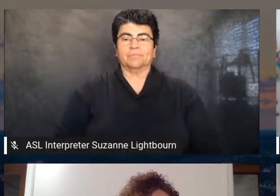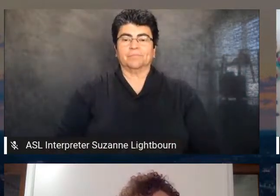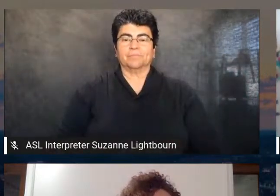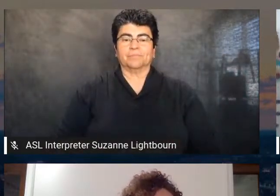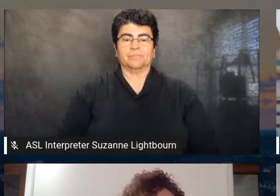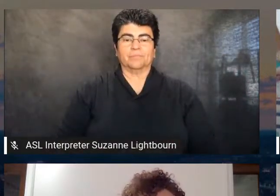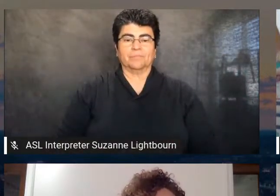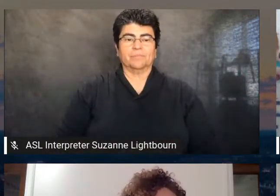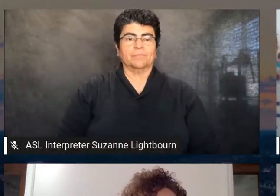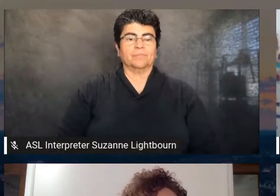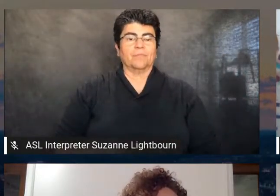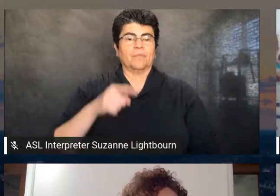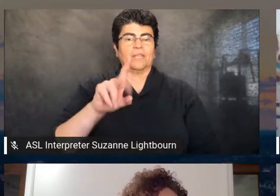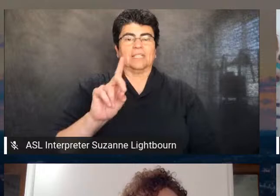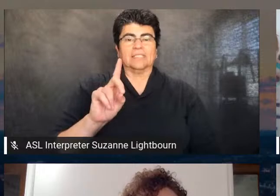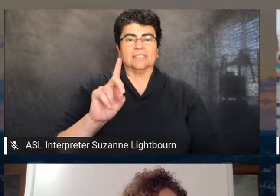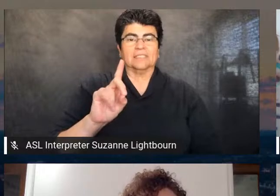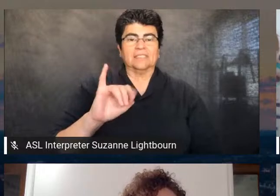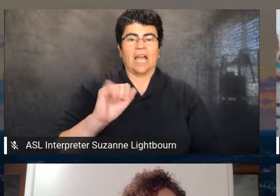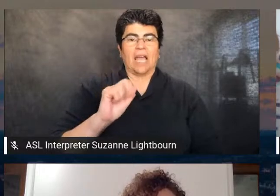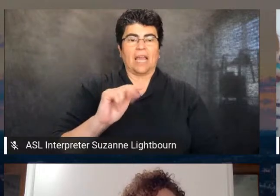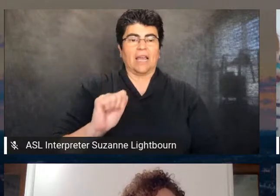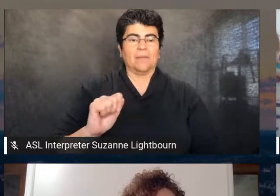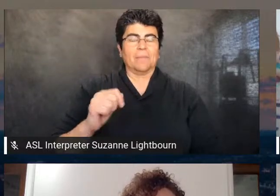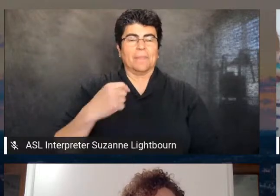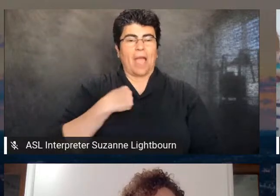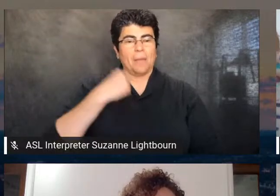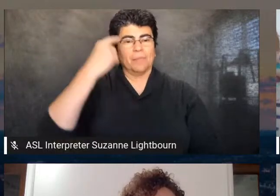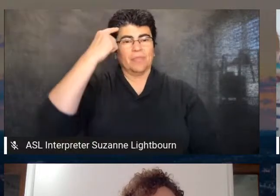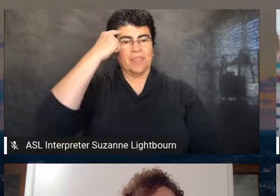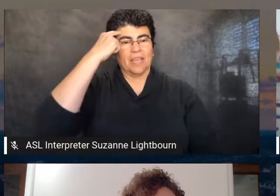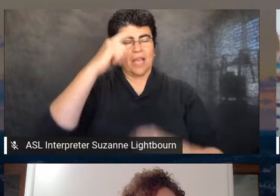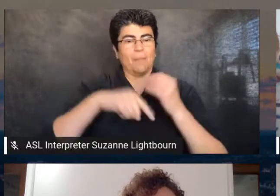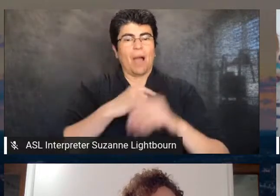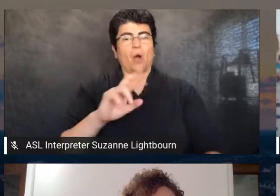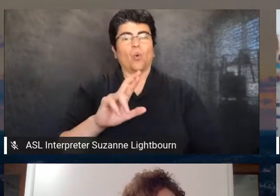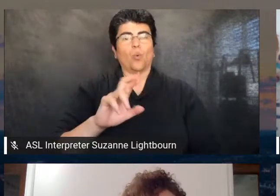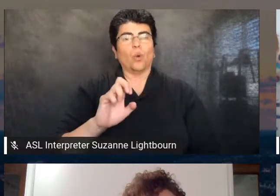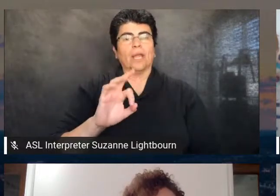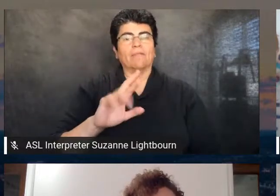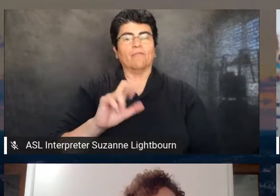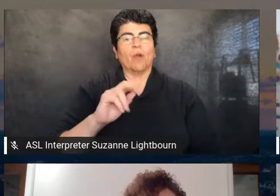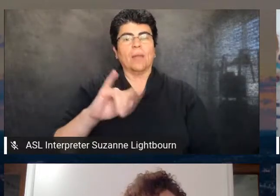I think it's as important, reframing some of our language.